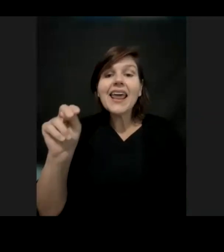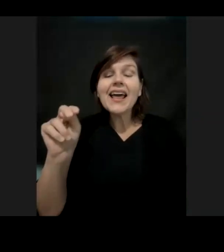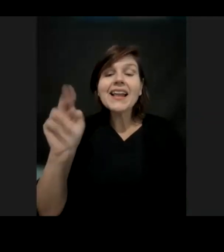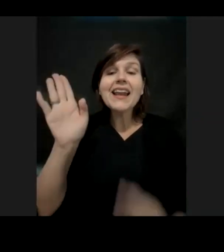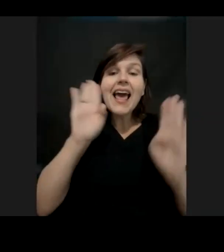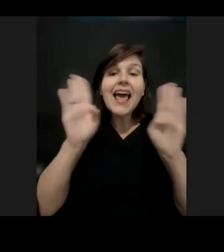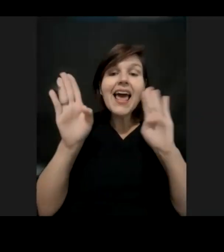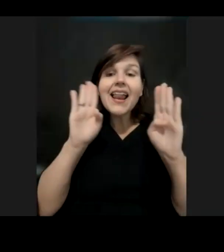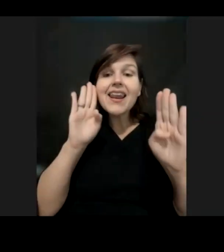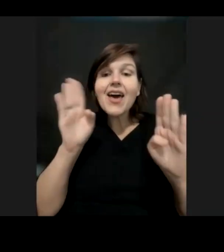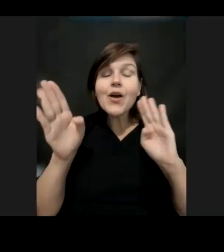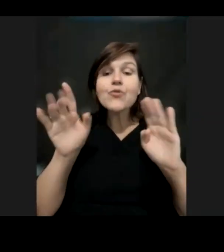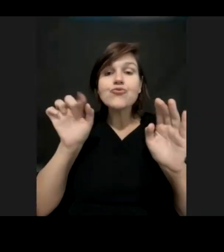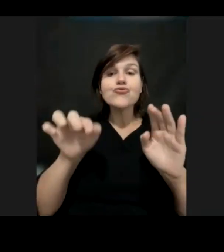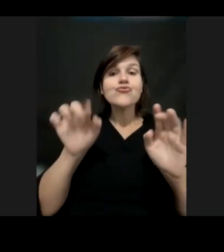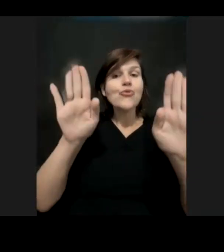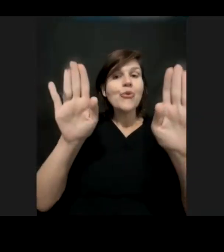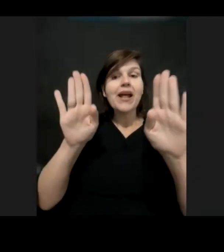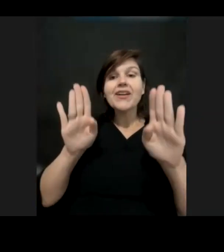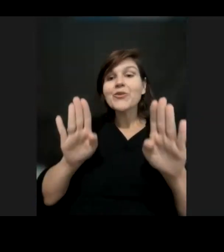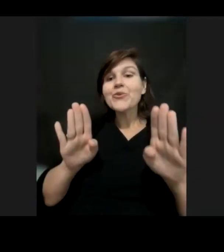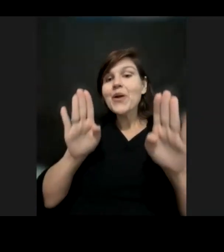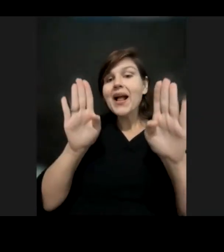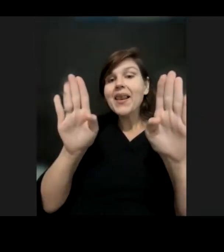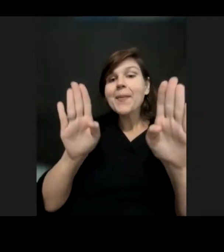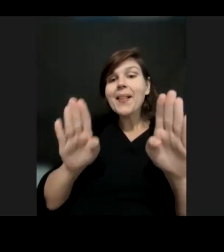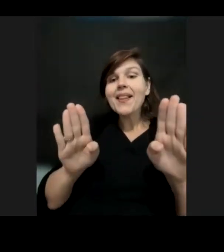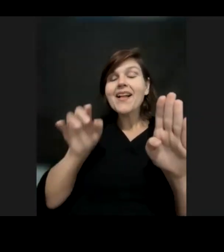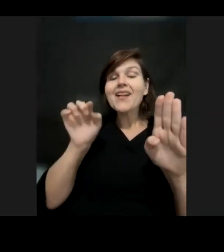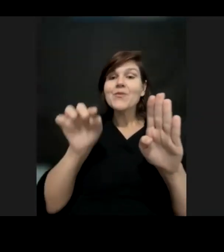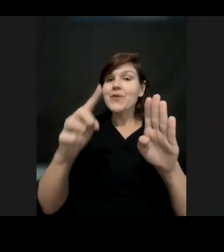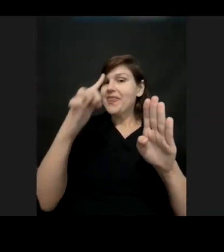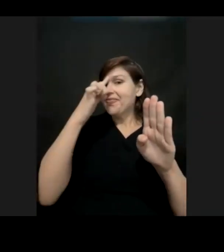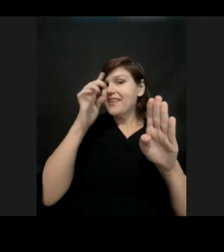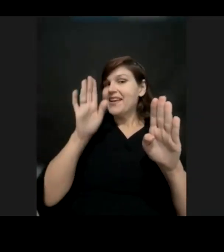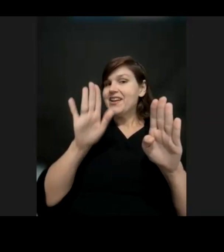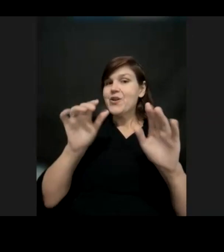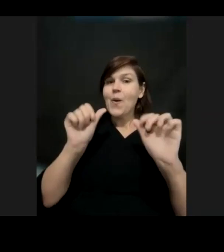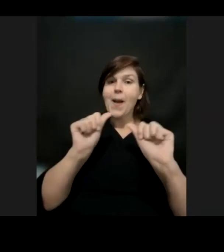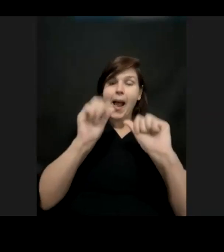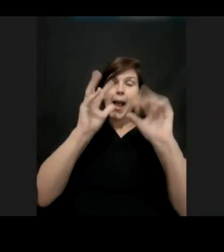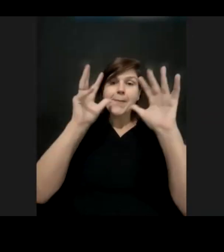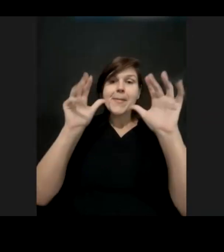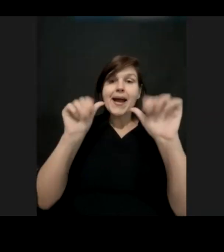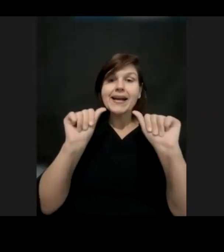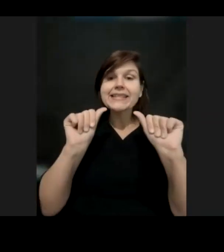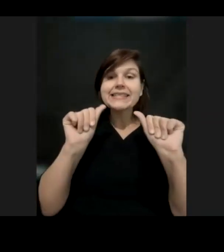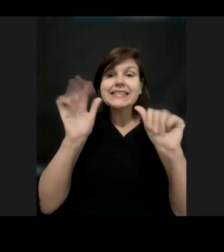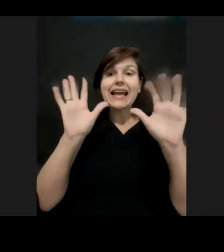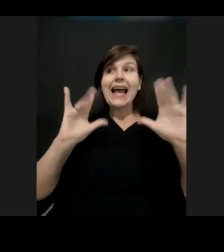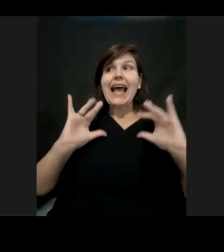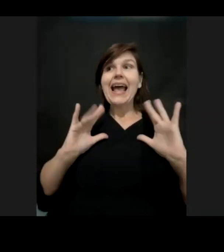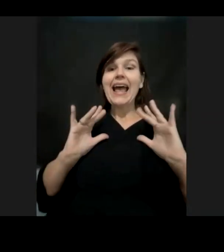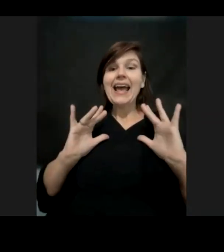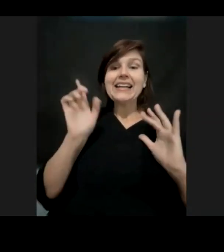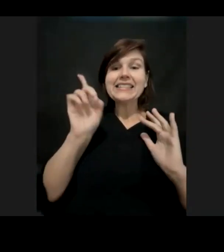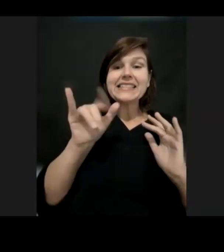∂ ∂ We think you’re incredible! We think you’re amazing! ∂ ∂ Dillon, yeah!